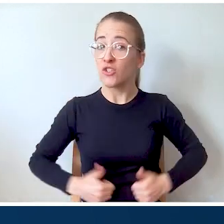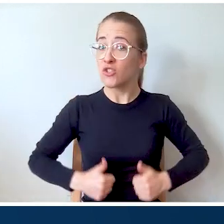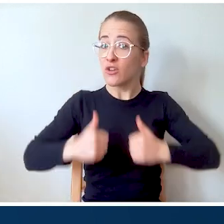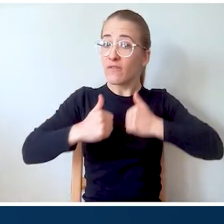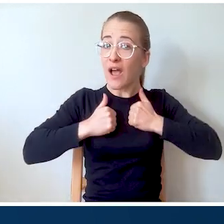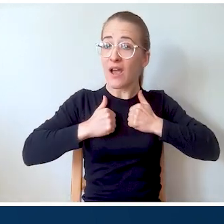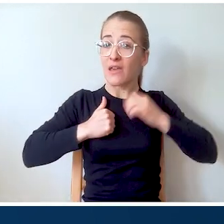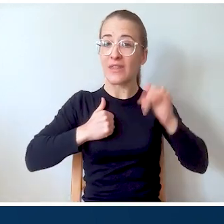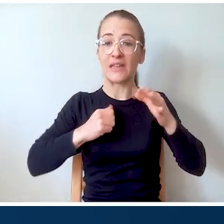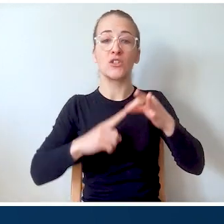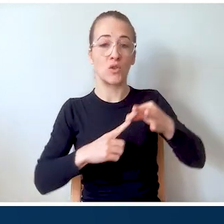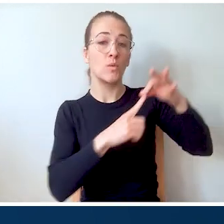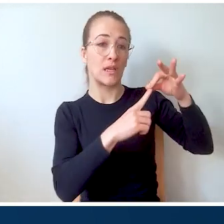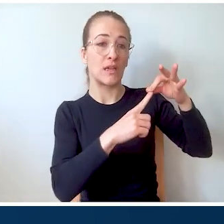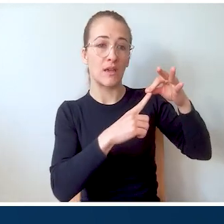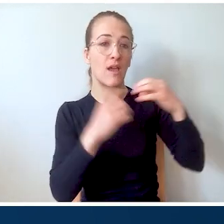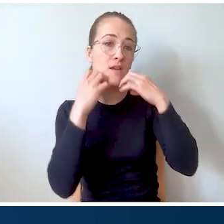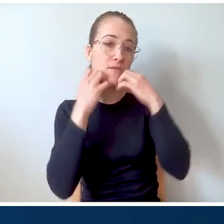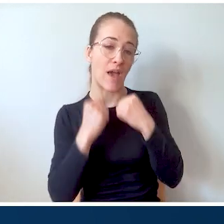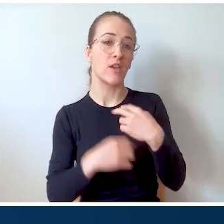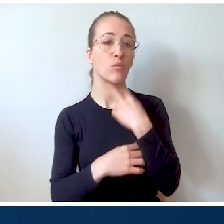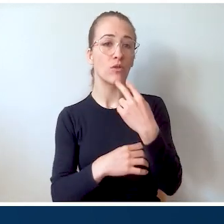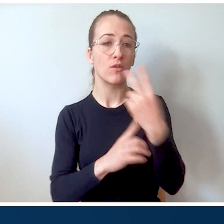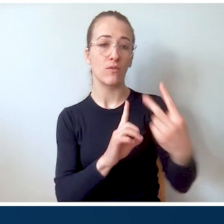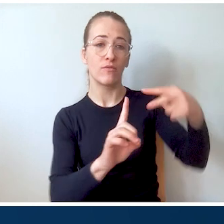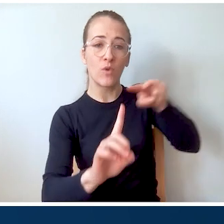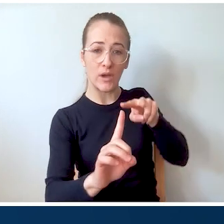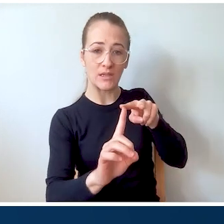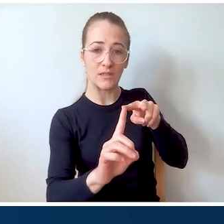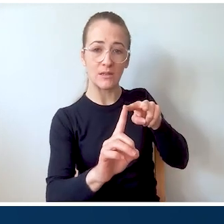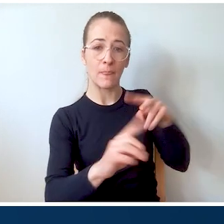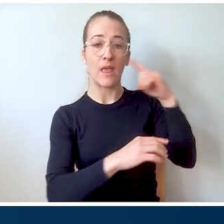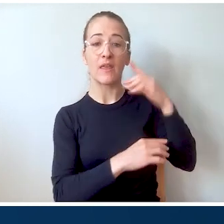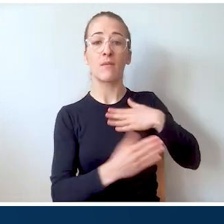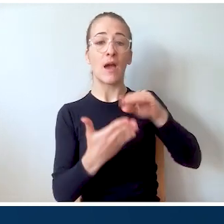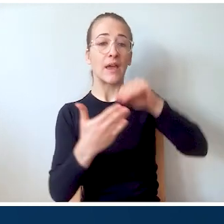I think is a quite unique and valuable voice to be heard. And I think my students really gain a lot